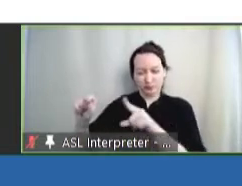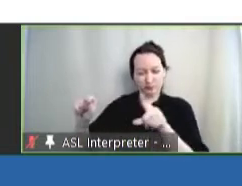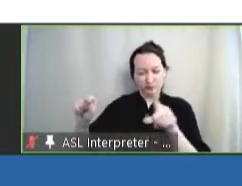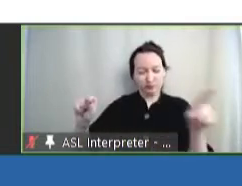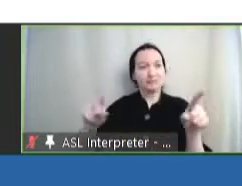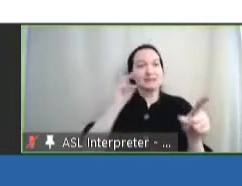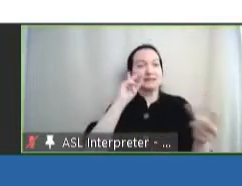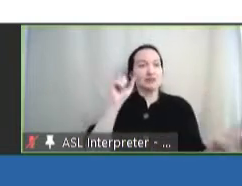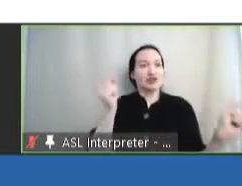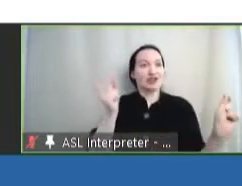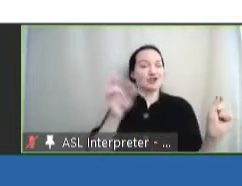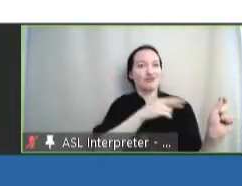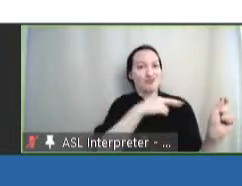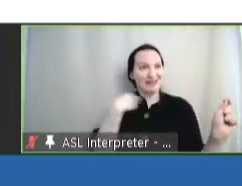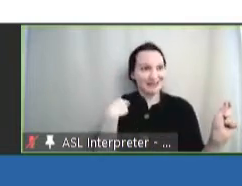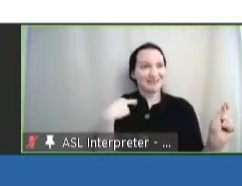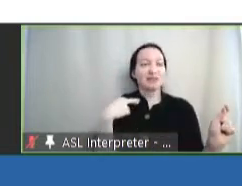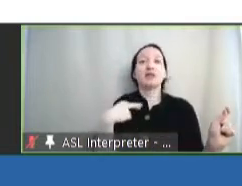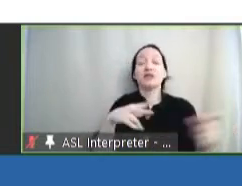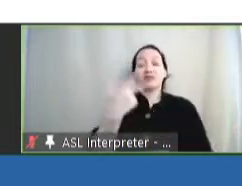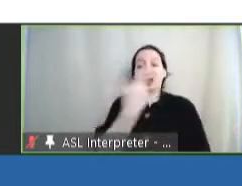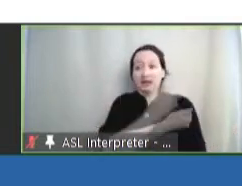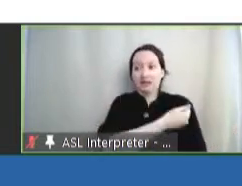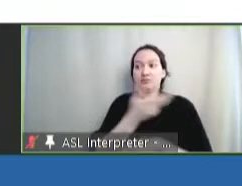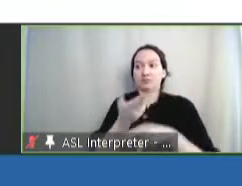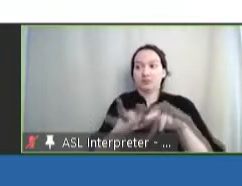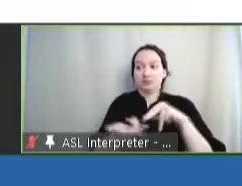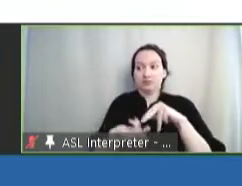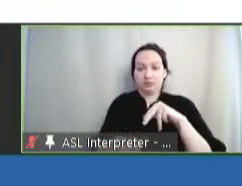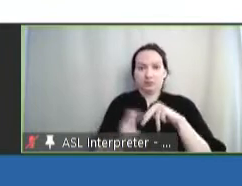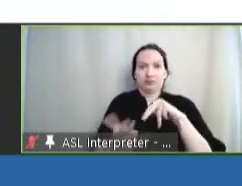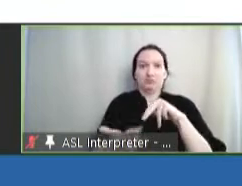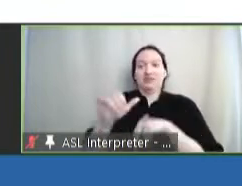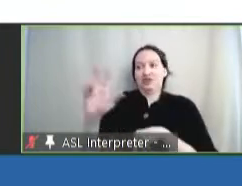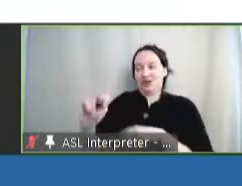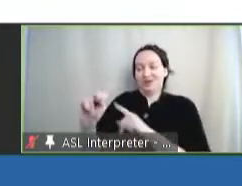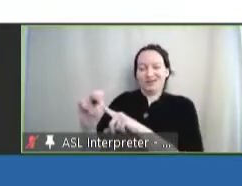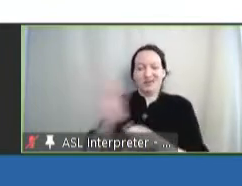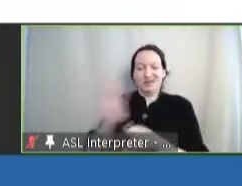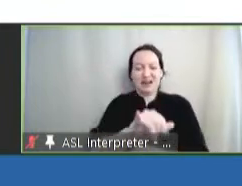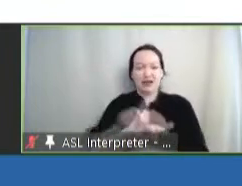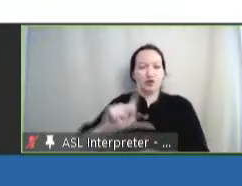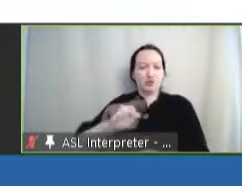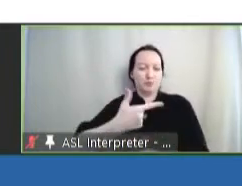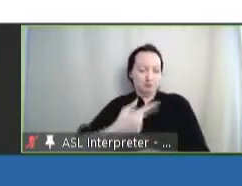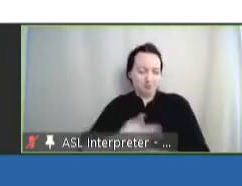in risk as COVID-19 vaccinations rolled out from January to May of 2021. The regression